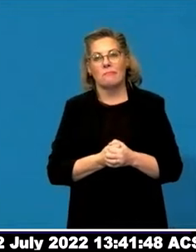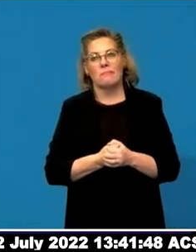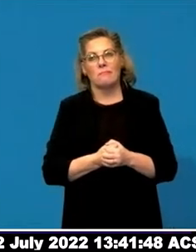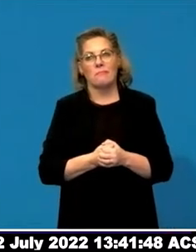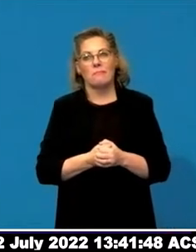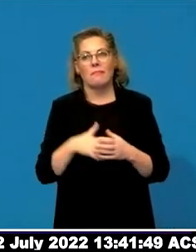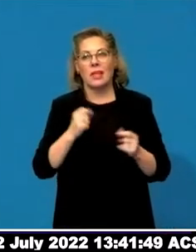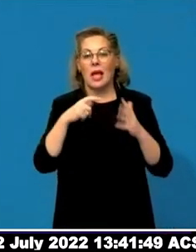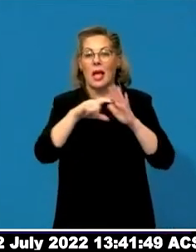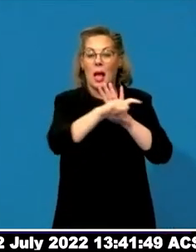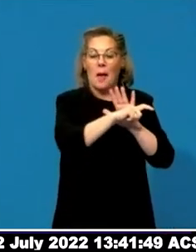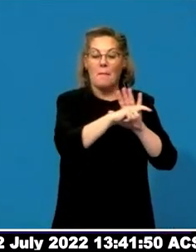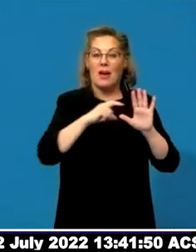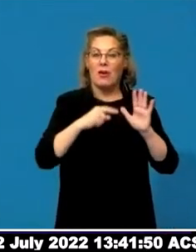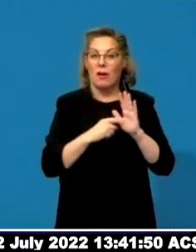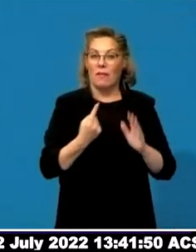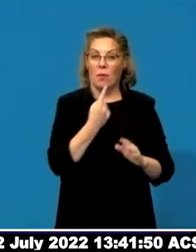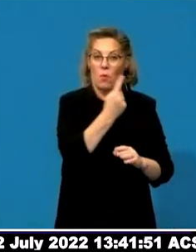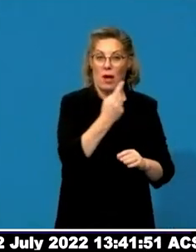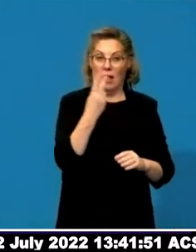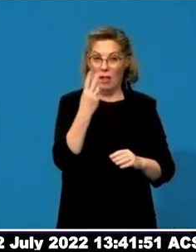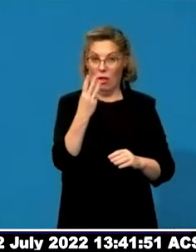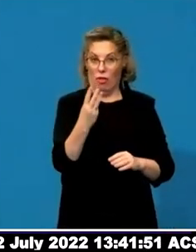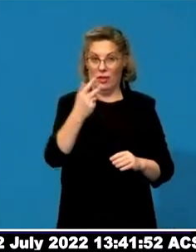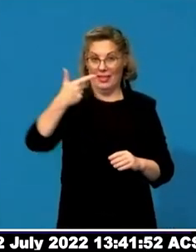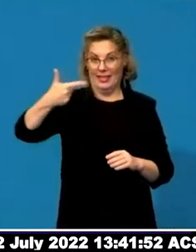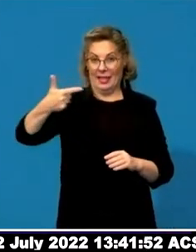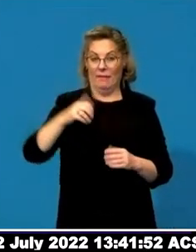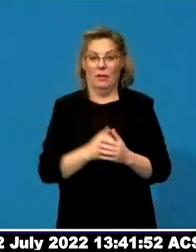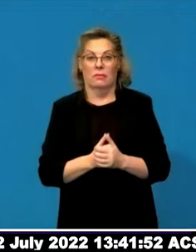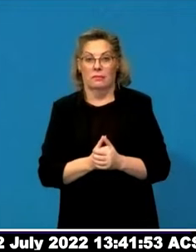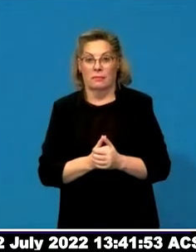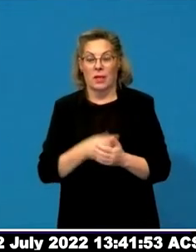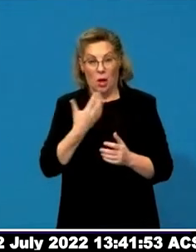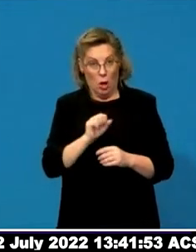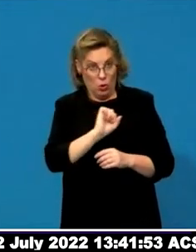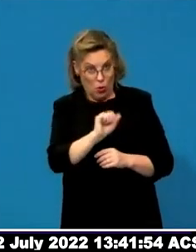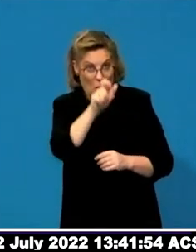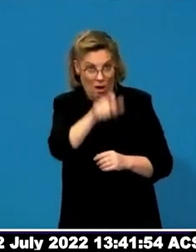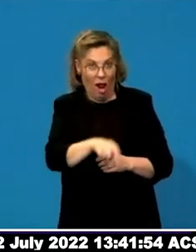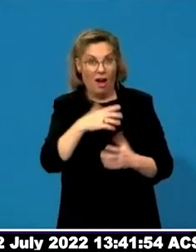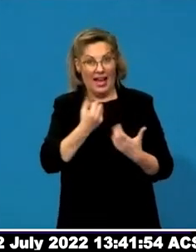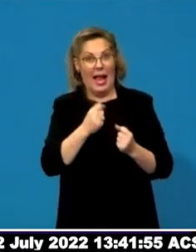It says this - and this is a goal that was in a plan of one of your clients, I understand, Ms McRae: